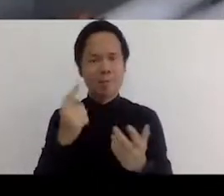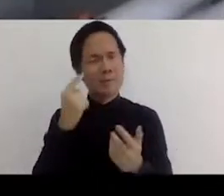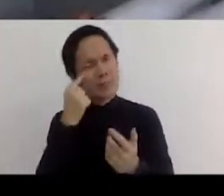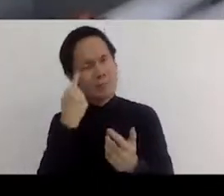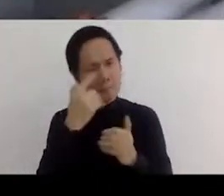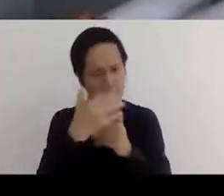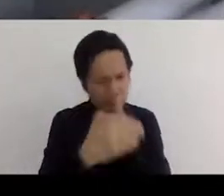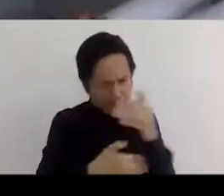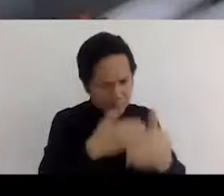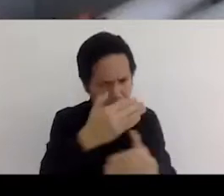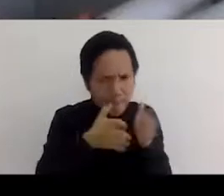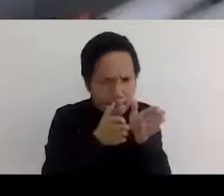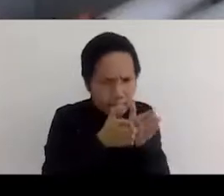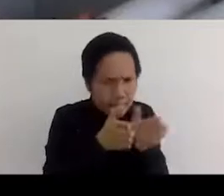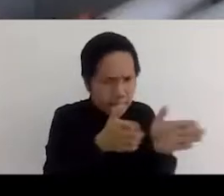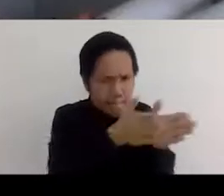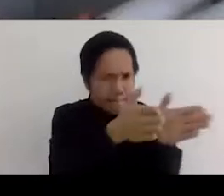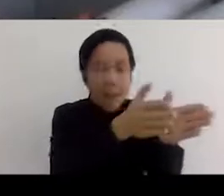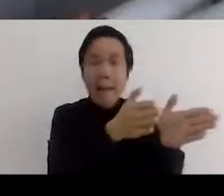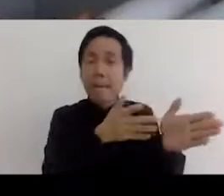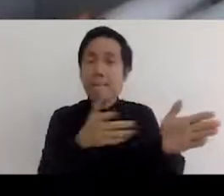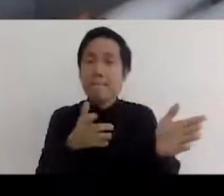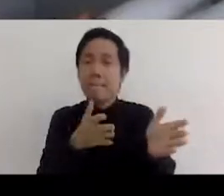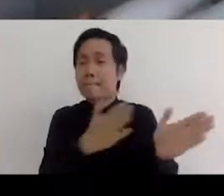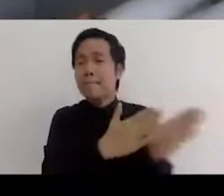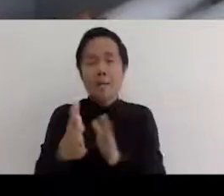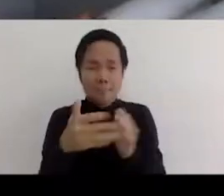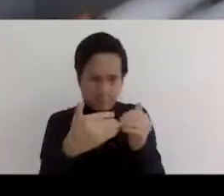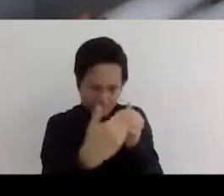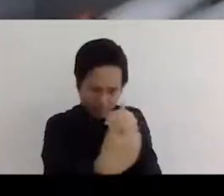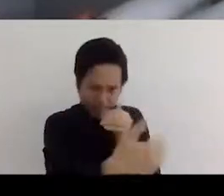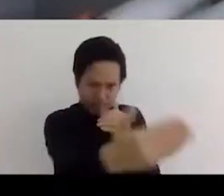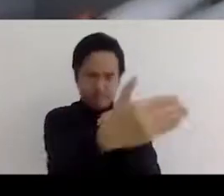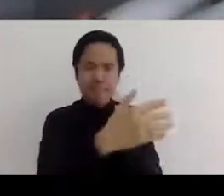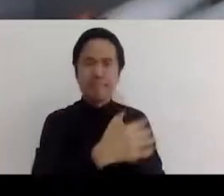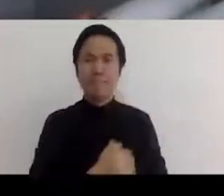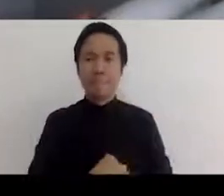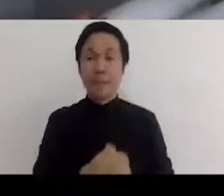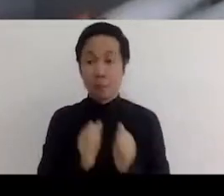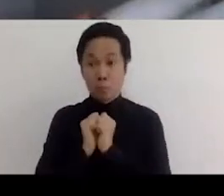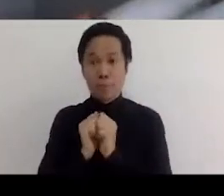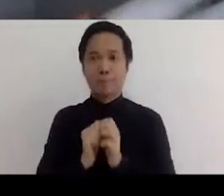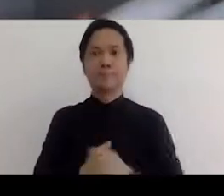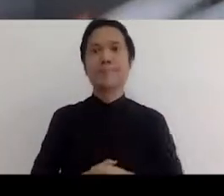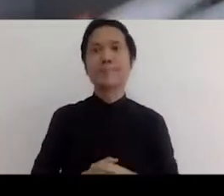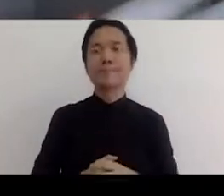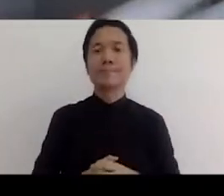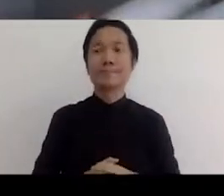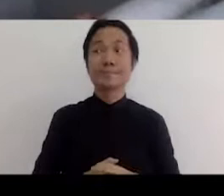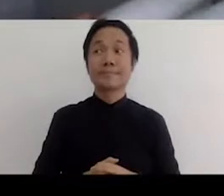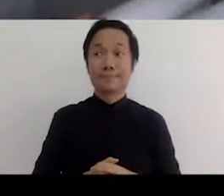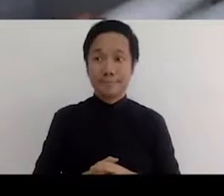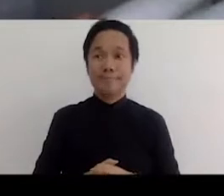that we know are also relevant to a COVID-19 response and recovery that is inclusive of persons with disabilities.